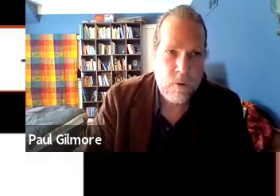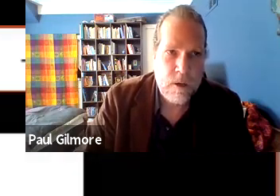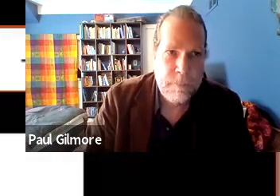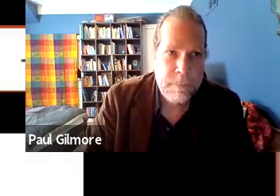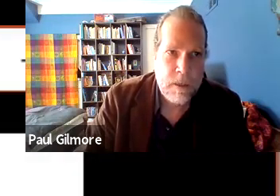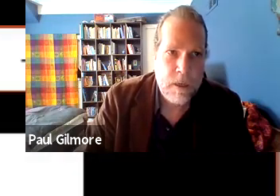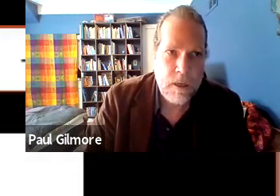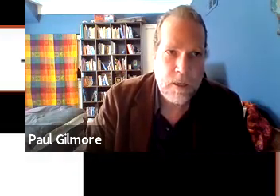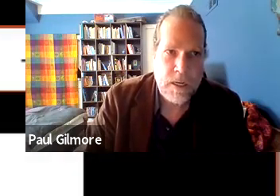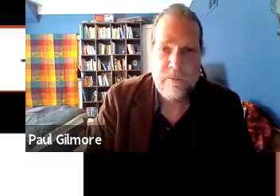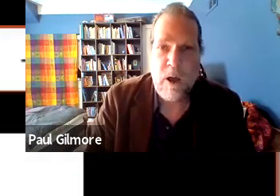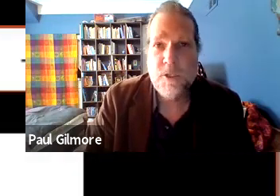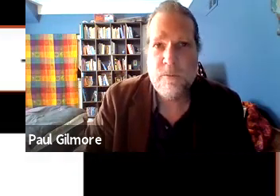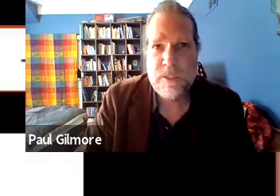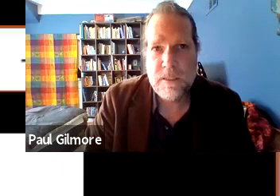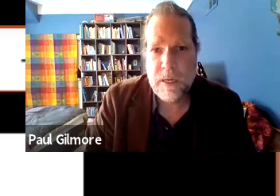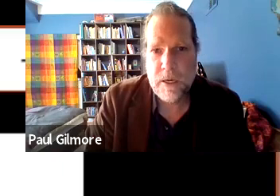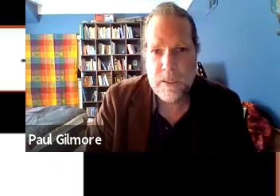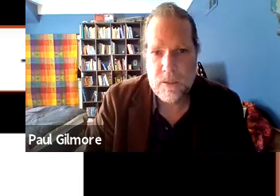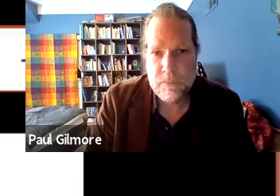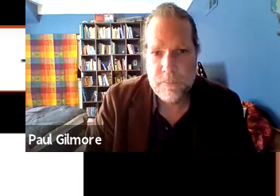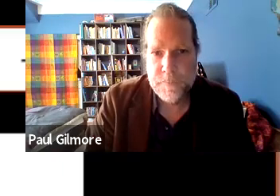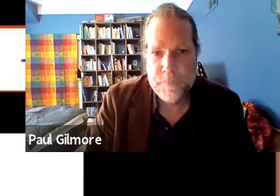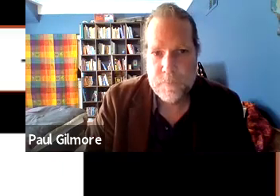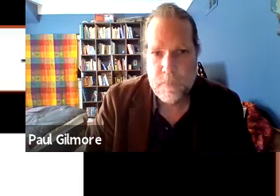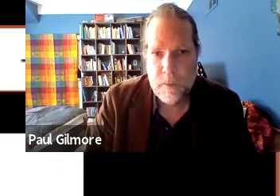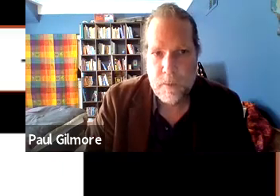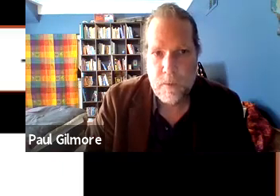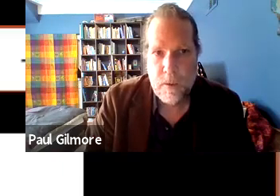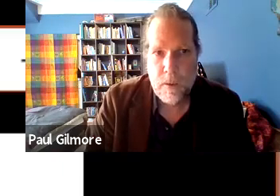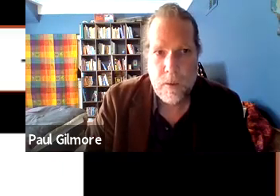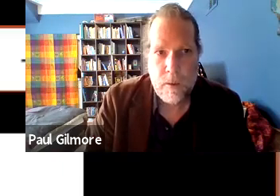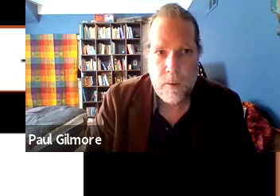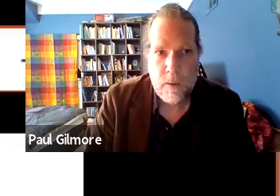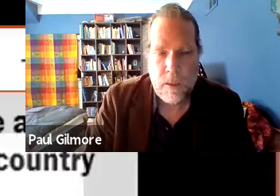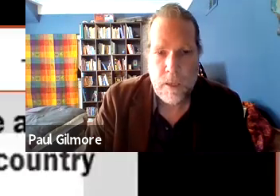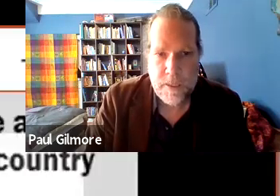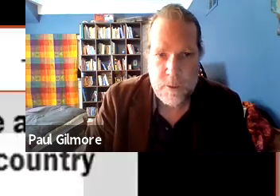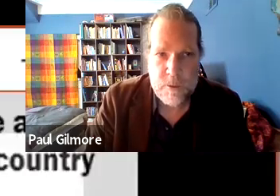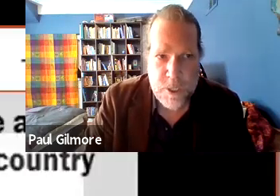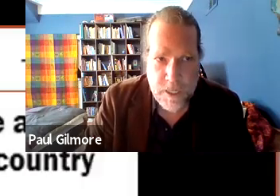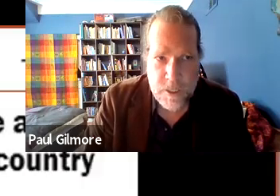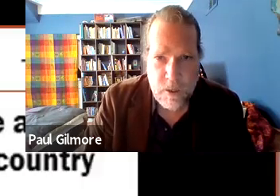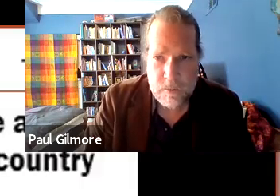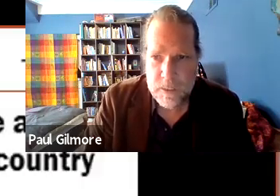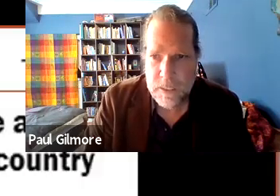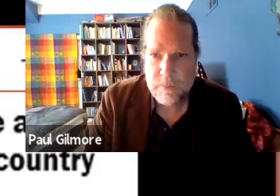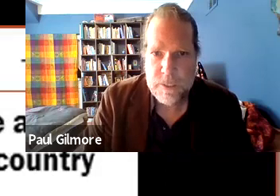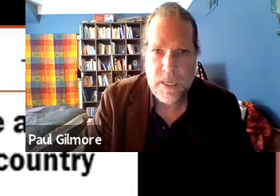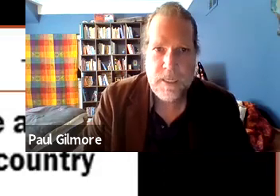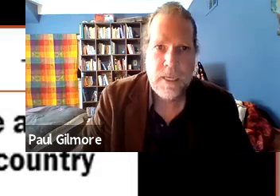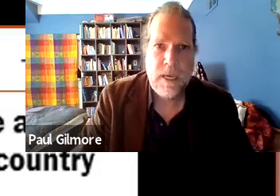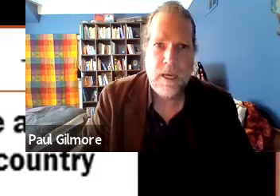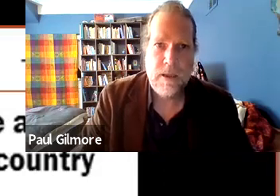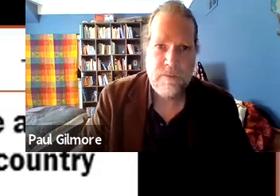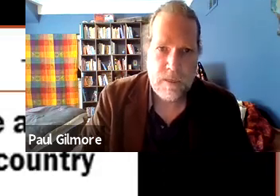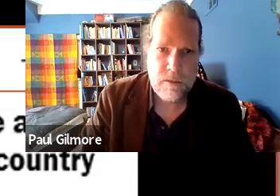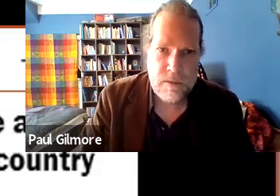for a kind of 100% Americanism. attitudes are changing, though. I would say I think that